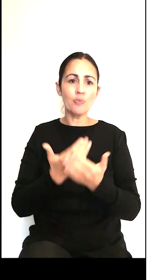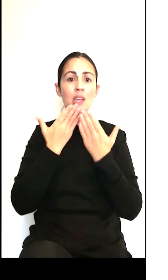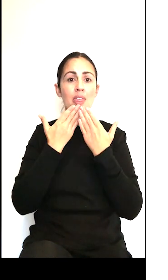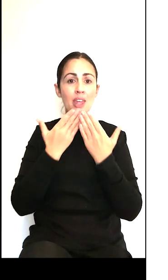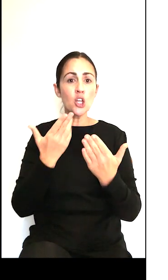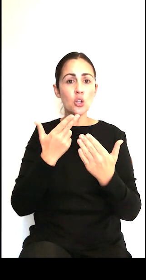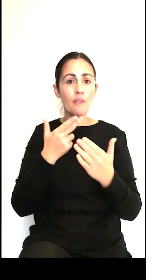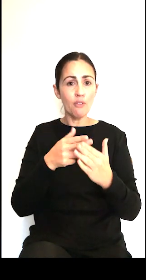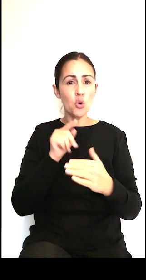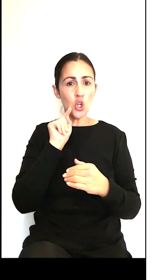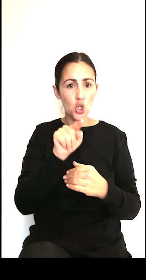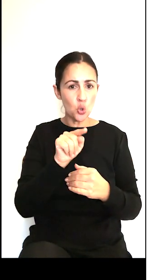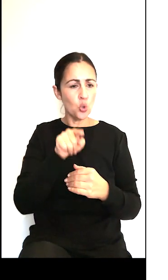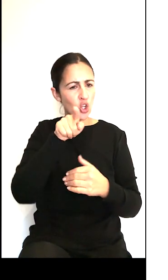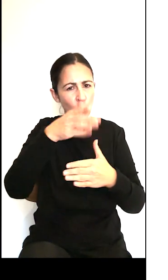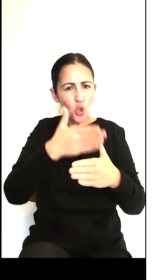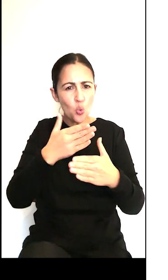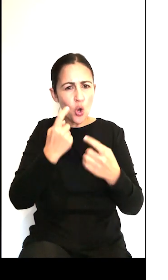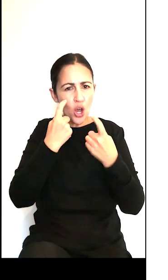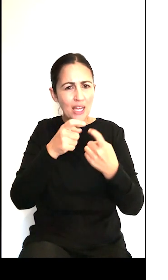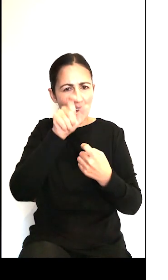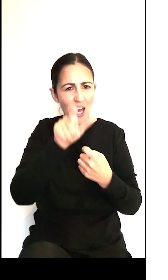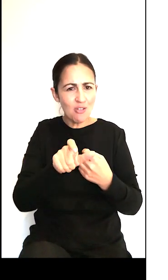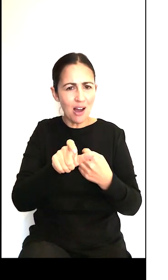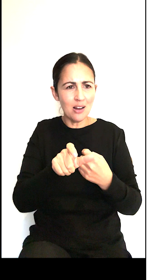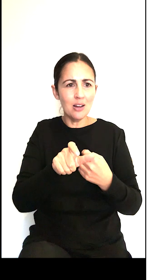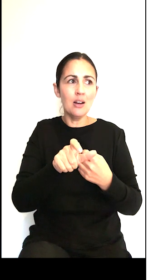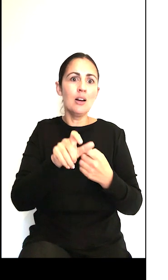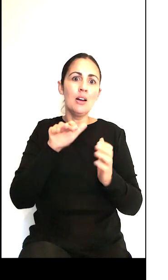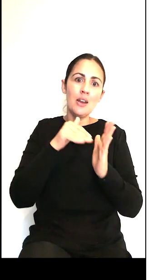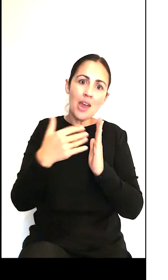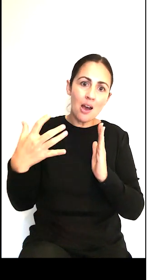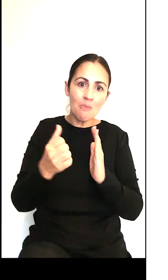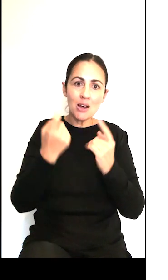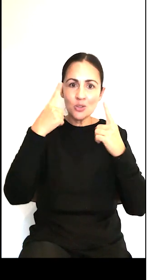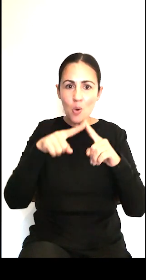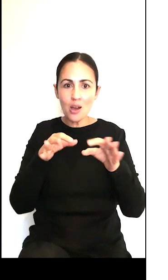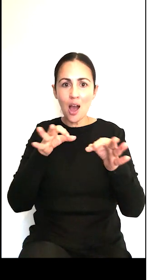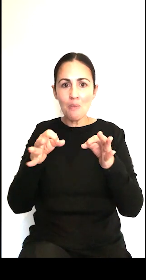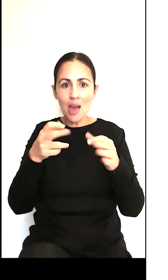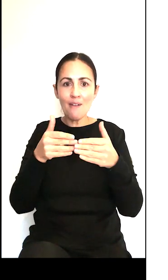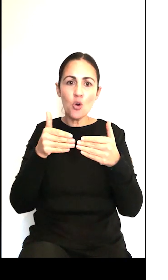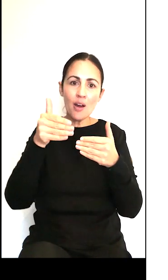it's actually often quite difficult to find time to do something like this, and so we know you have stepped out of your way to be able to get this